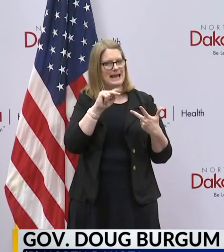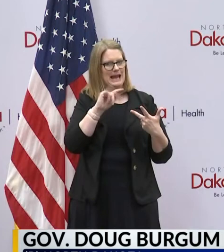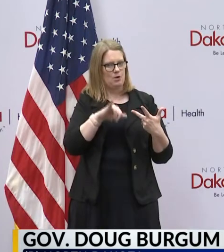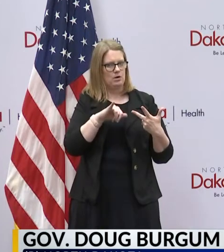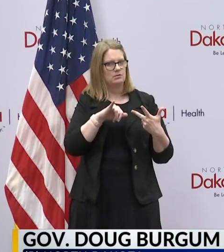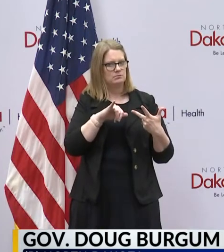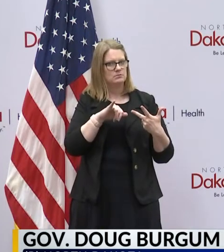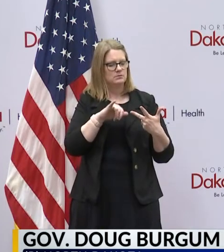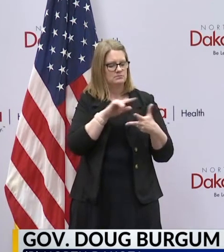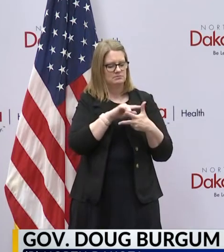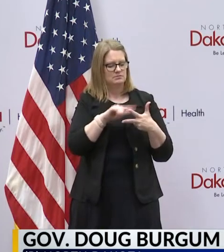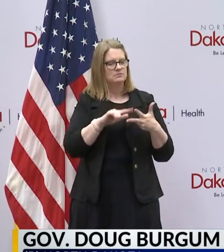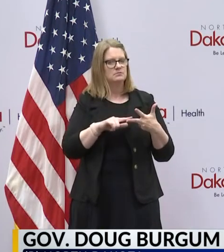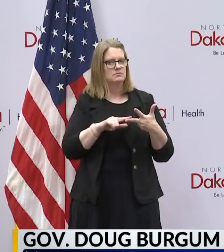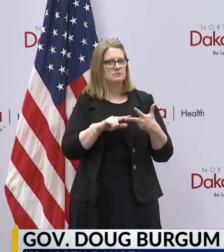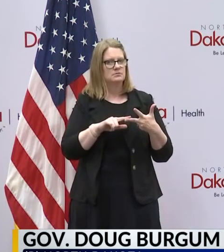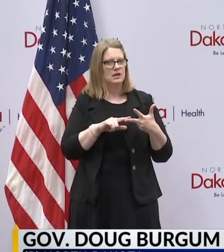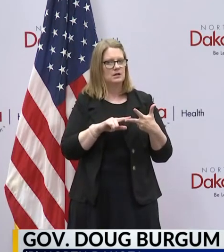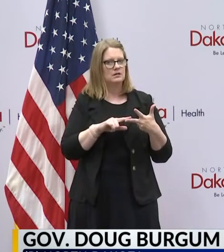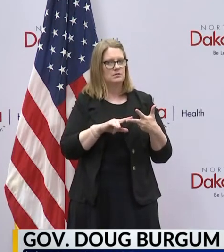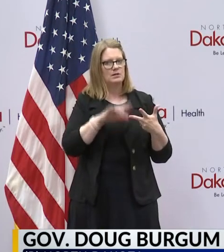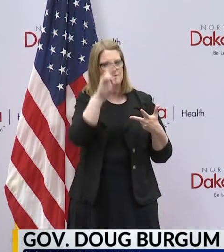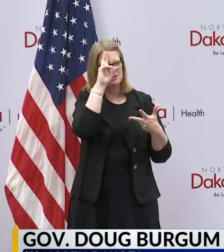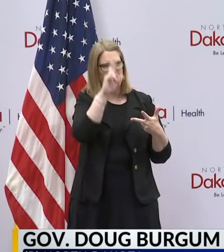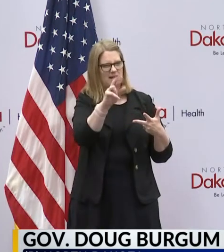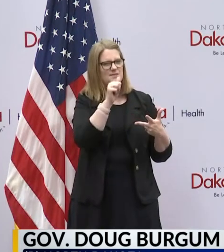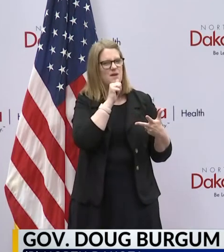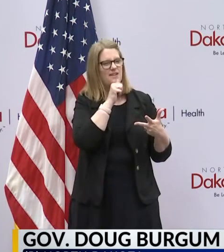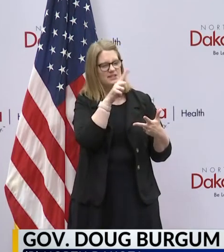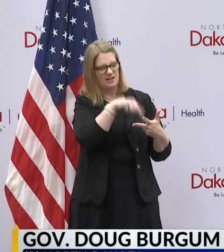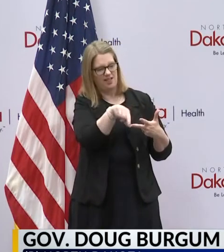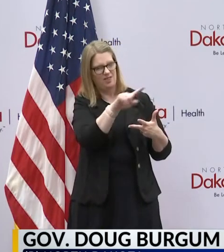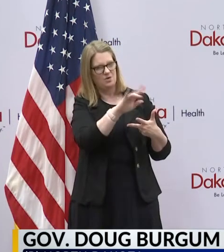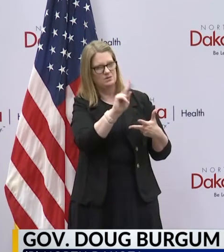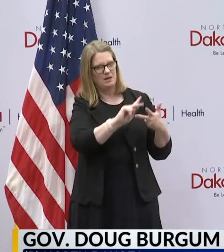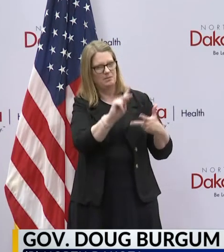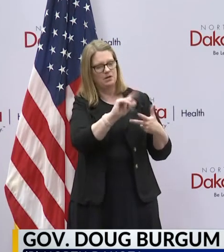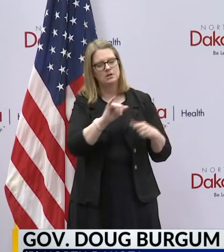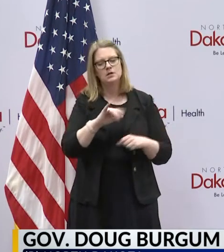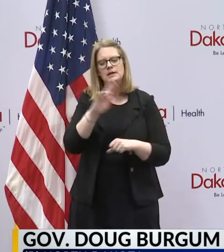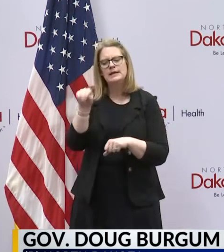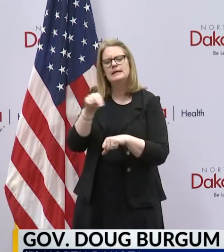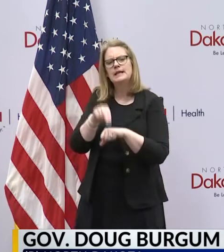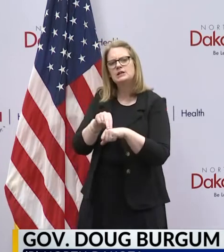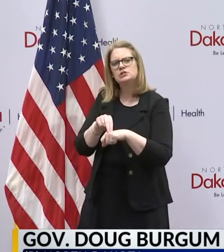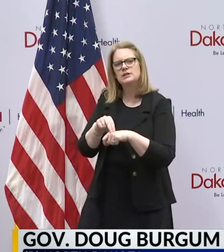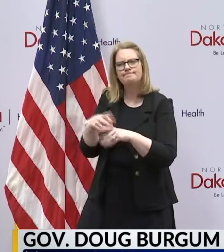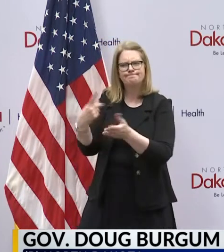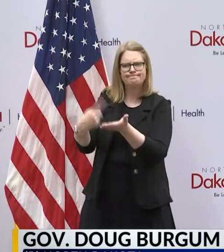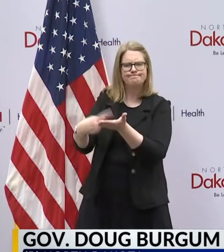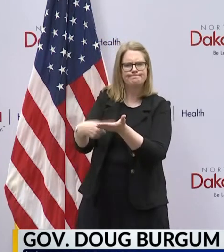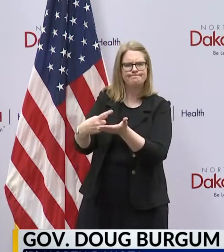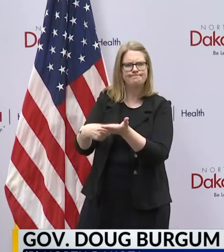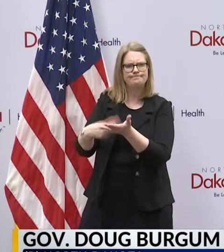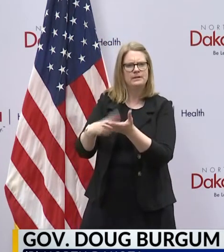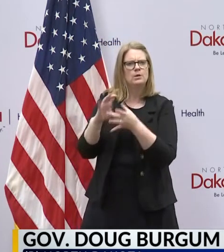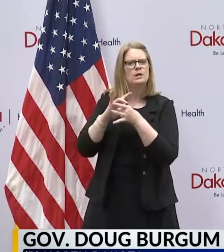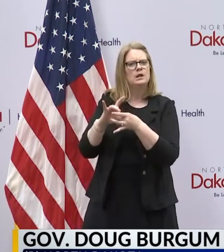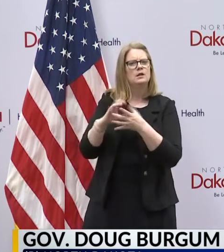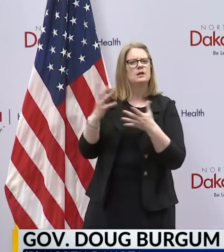TO SHARE GENDER, MALE OR FEMALE, AND TO SHARE THE COUNTIES THAT THEY'RE IN, WHILE RESPECTING PEOPLE'S PRIVACY.